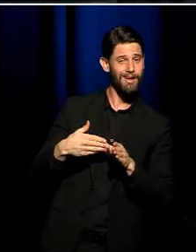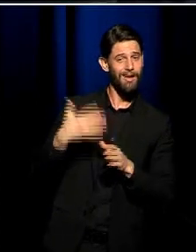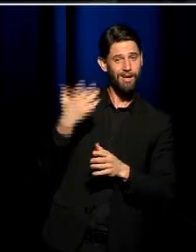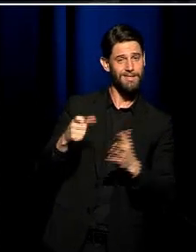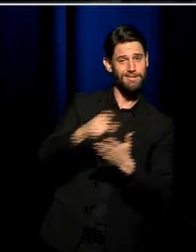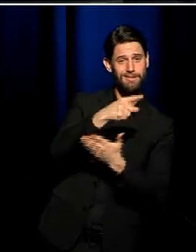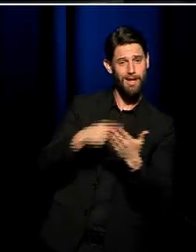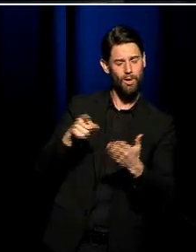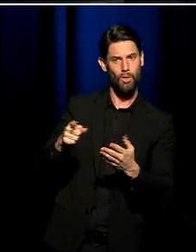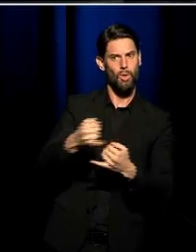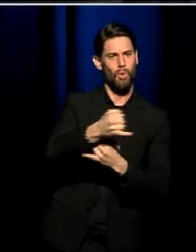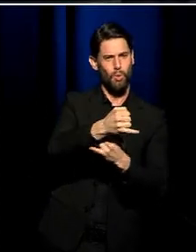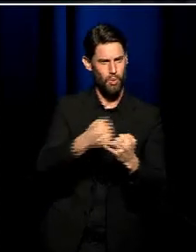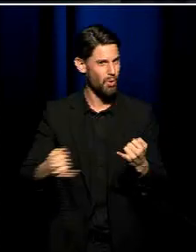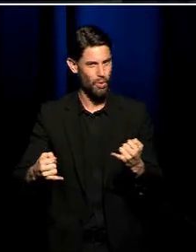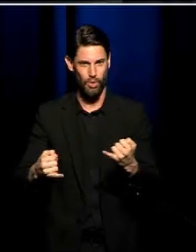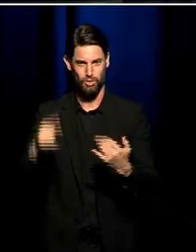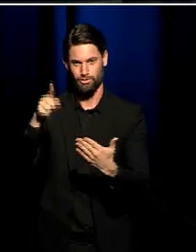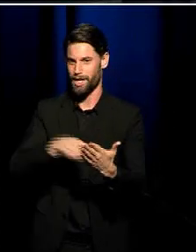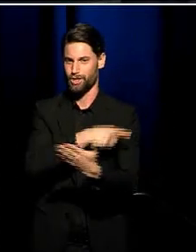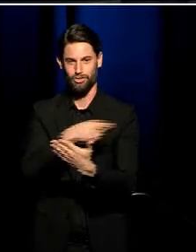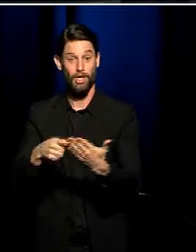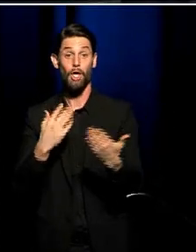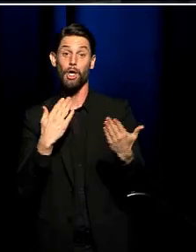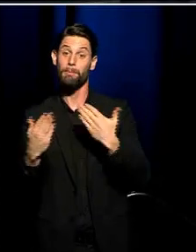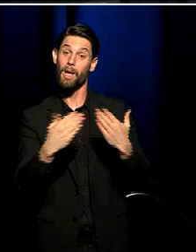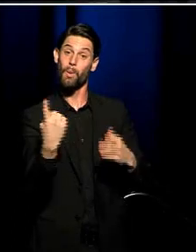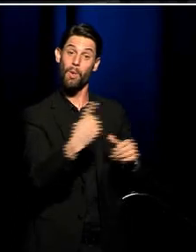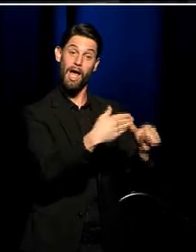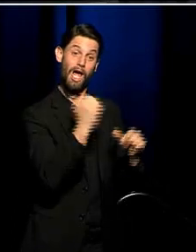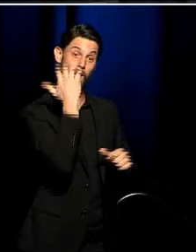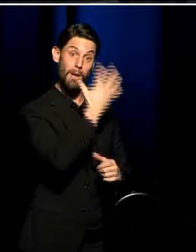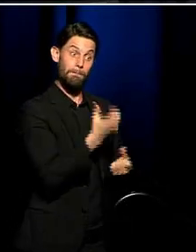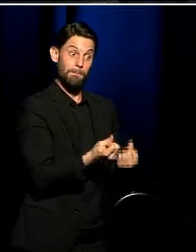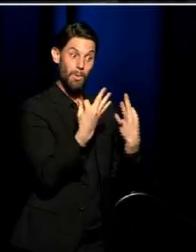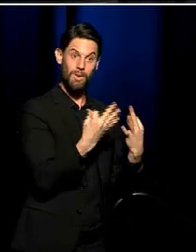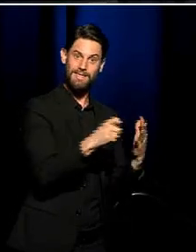above what I and other brothers and sisters experience because they have a